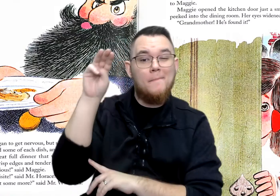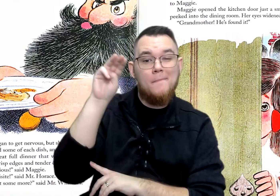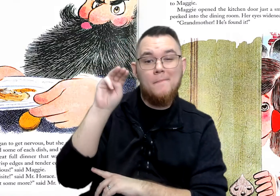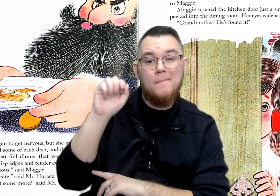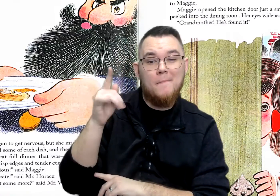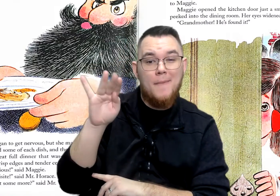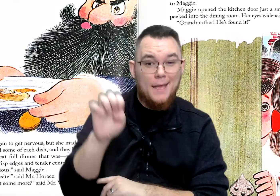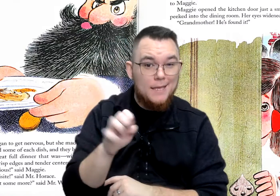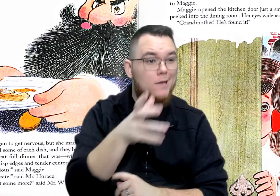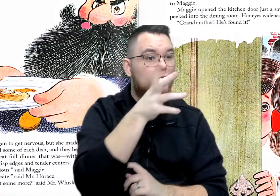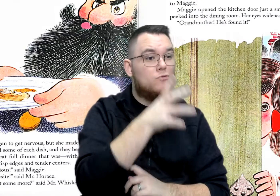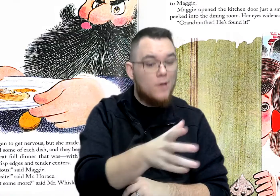the kitchen.